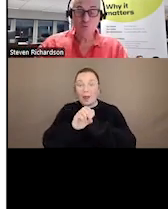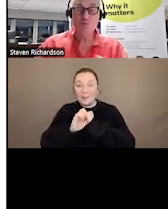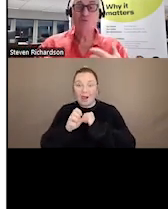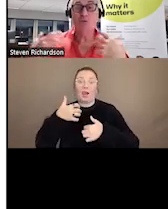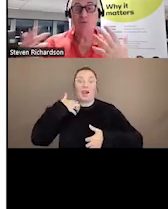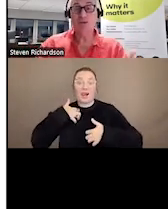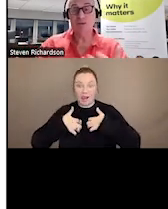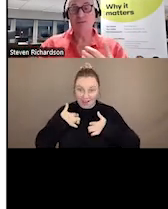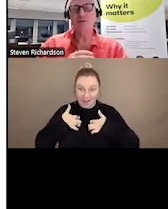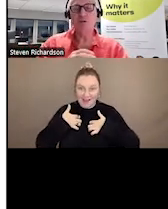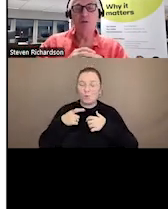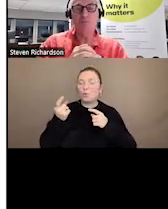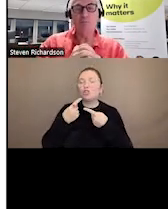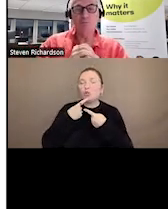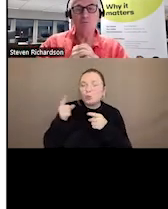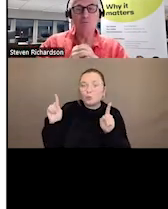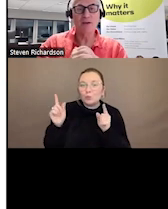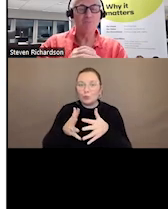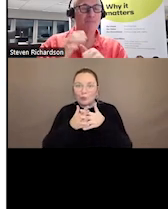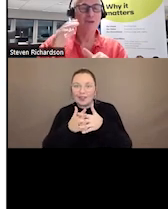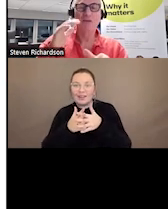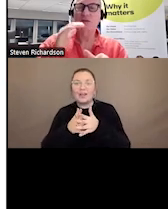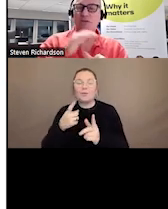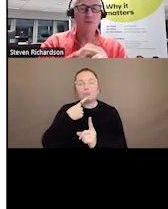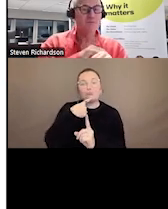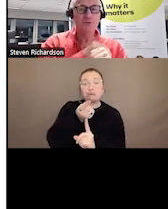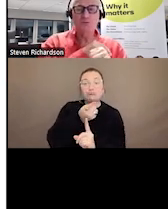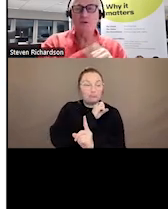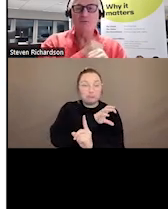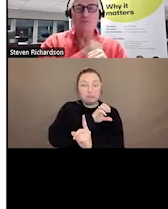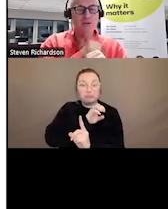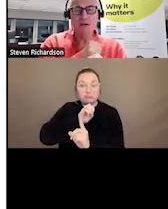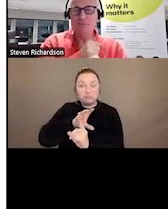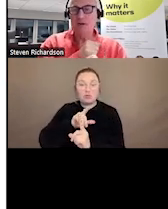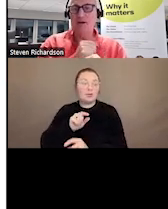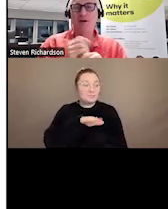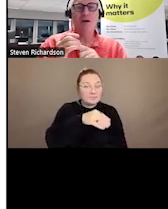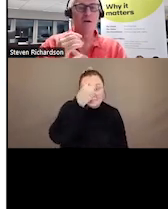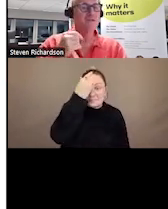newsworthy things that you might want to talk about? I have secured a great collaborator. I have